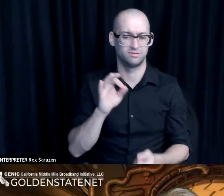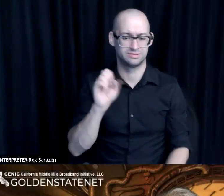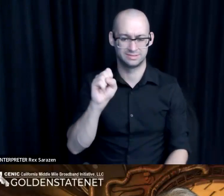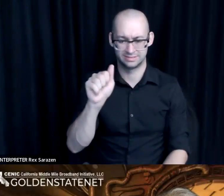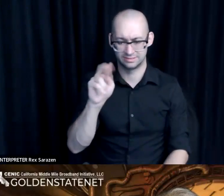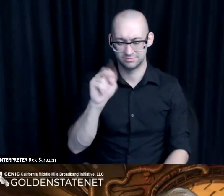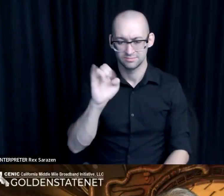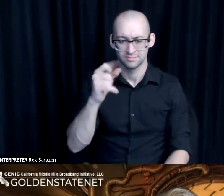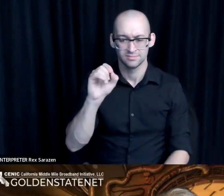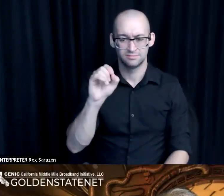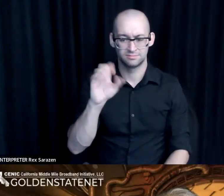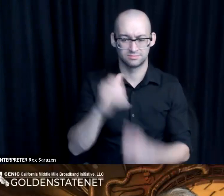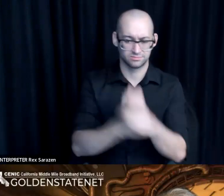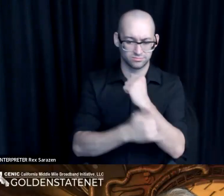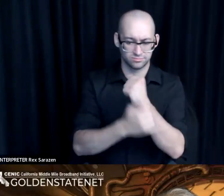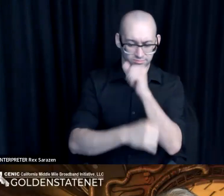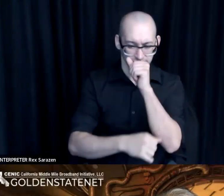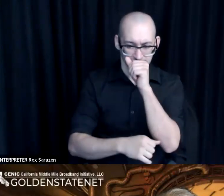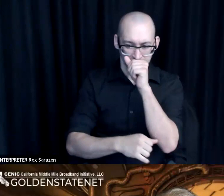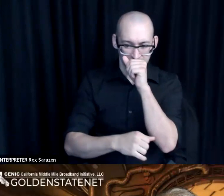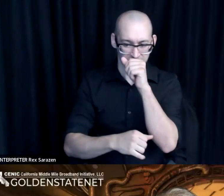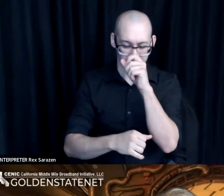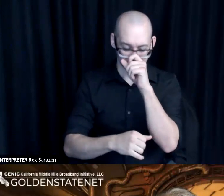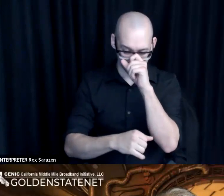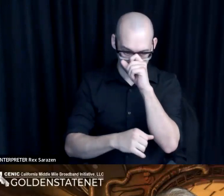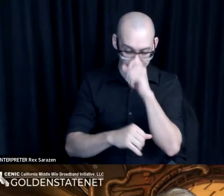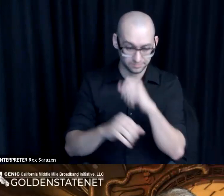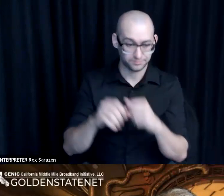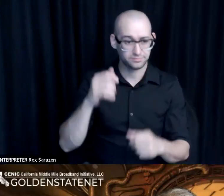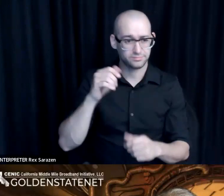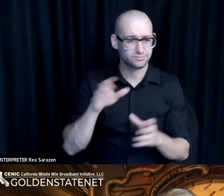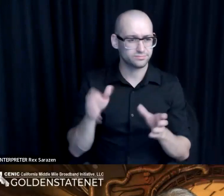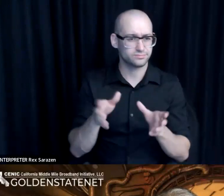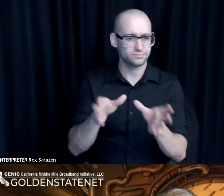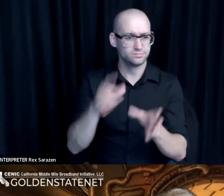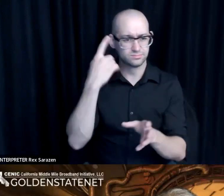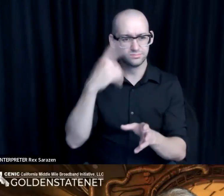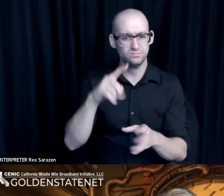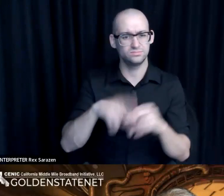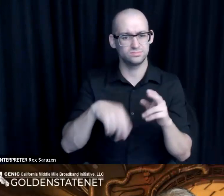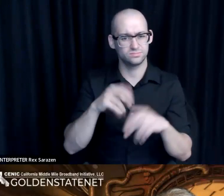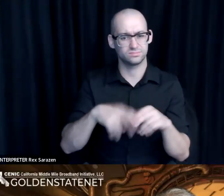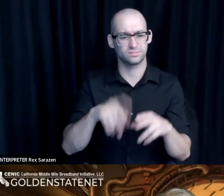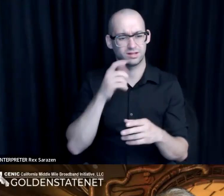pursuing funding for construction. But we're very interested in the timing, Matt, of when Golden